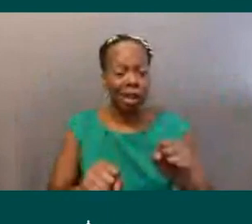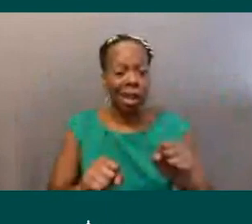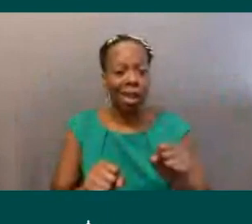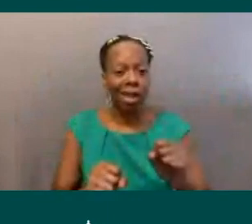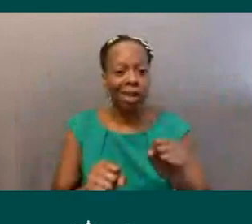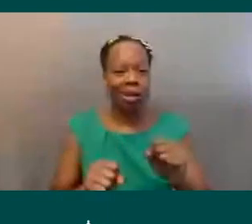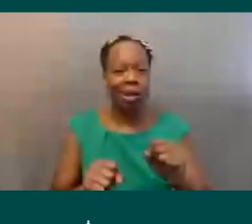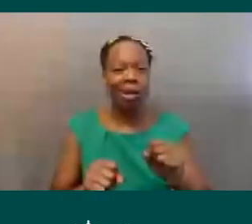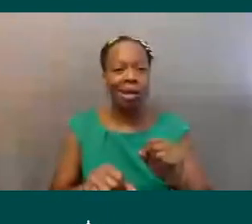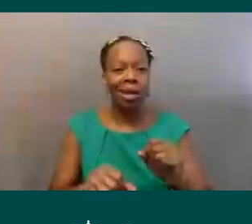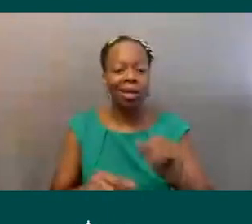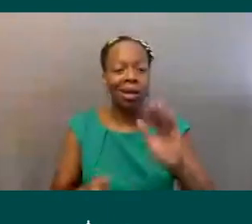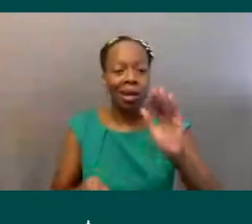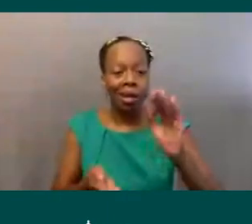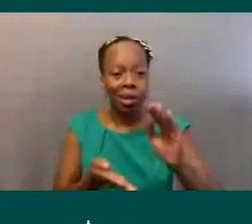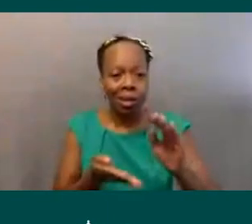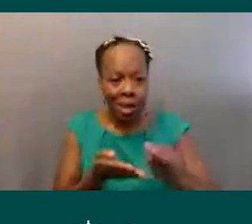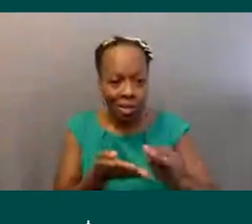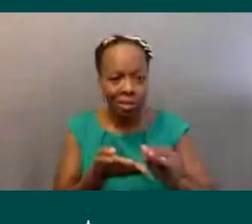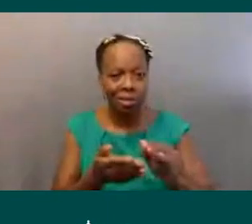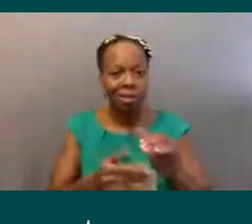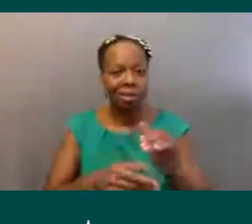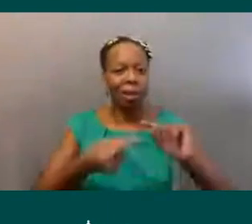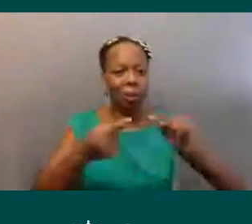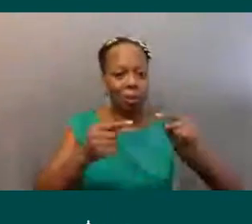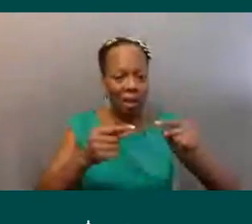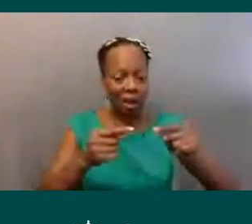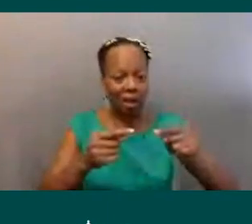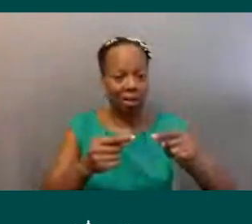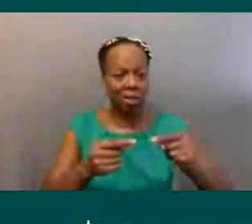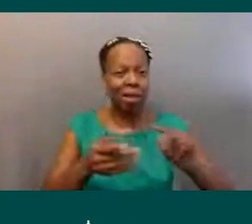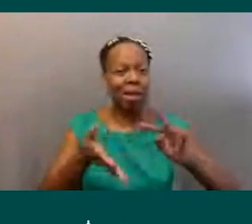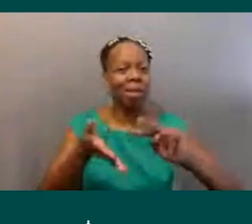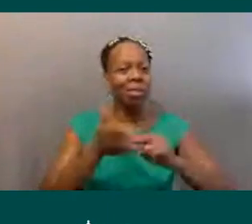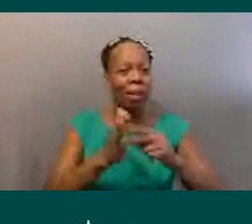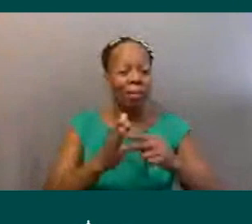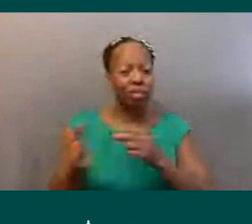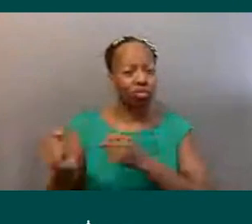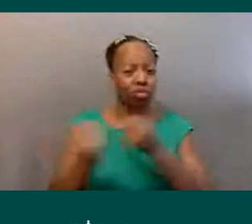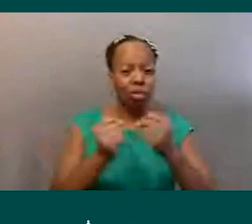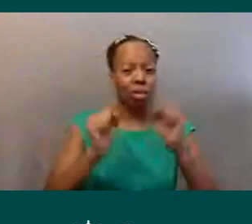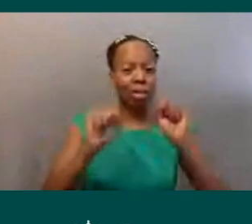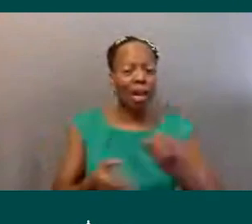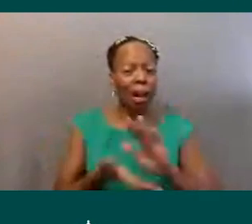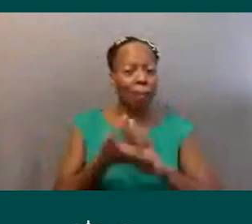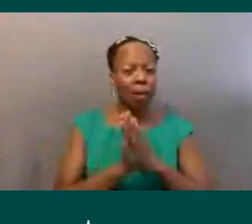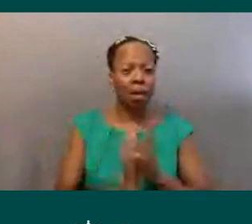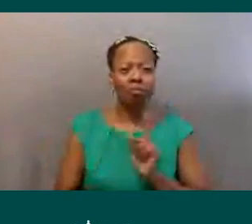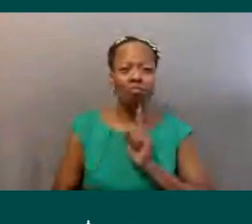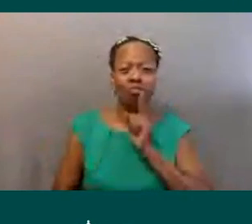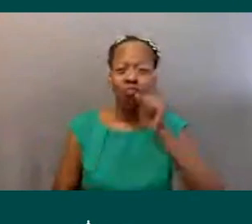So actually strengthening can be very, very beneficial for these kids. And, yeah, Dr. Selber.